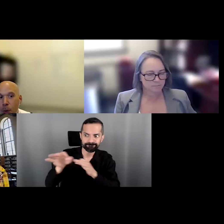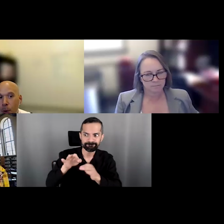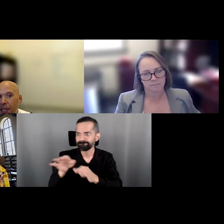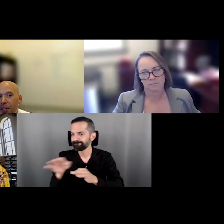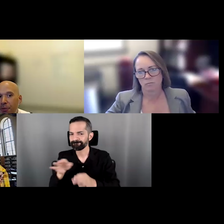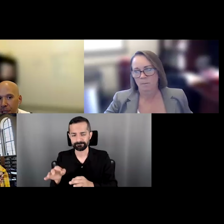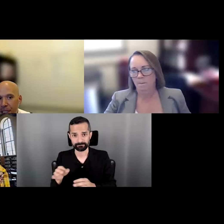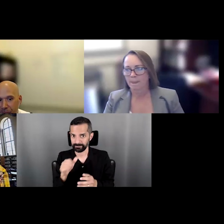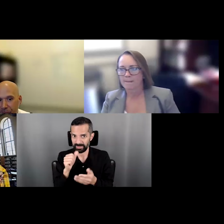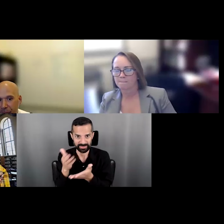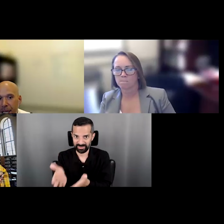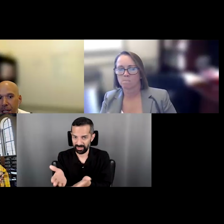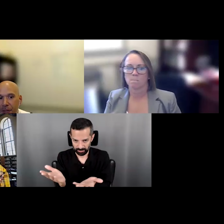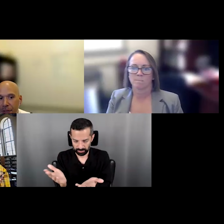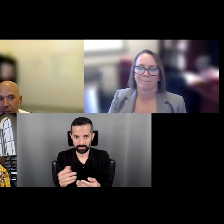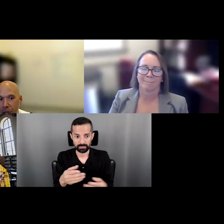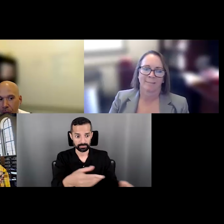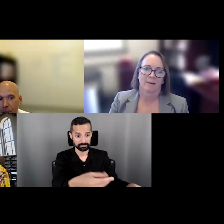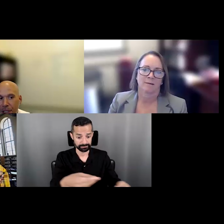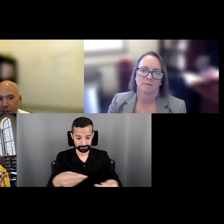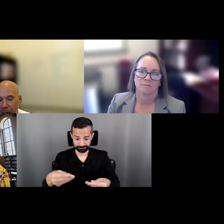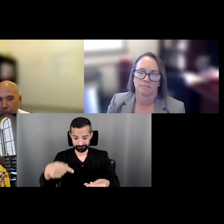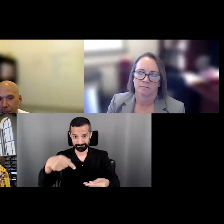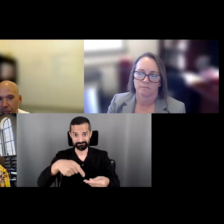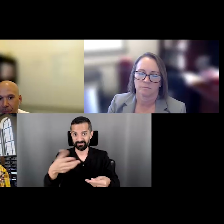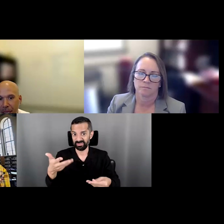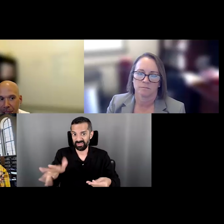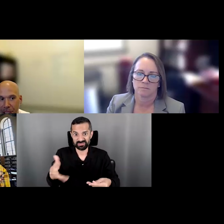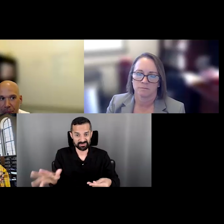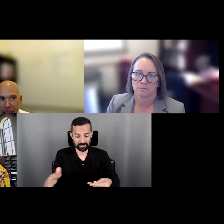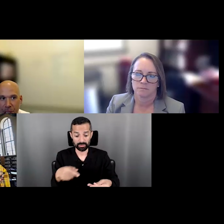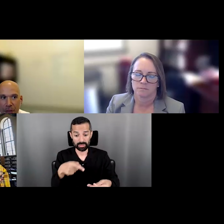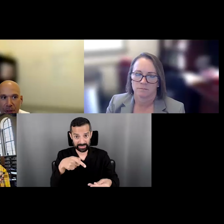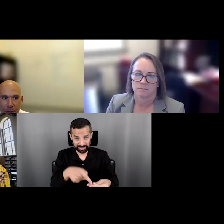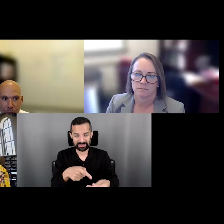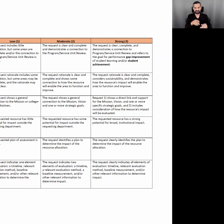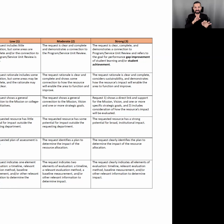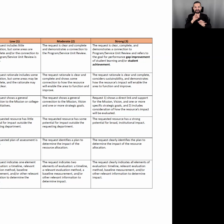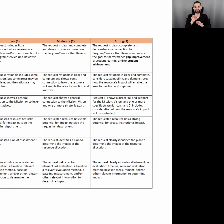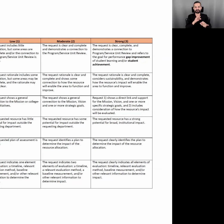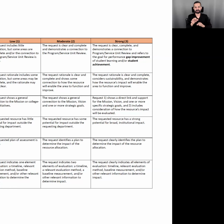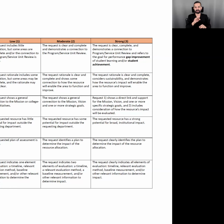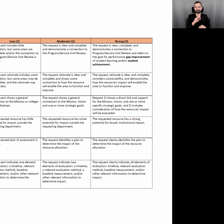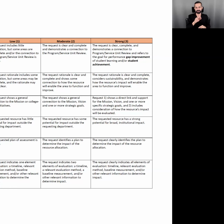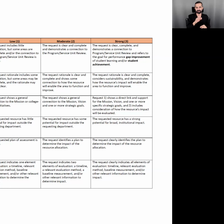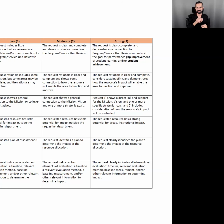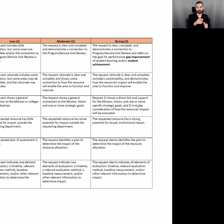it within reason covers all the requisite basis based off of the rubric that we're looking at.